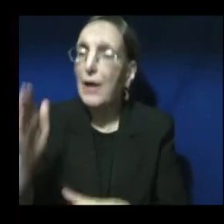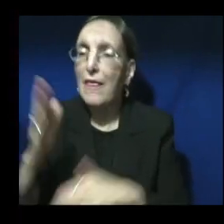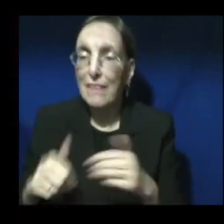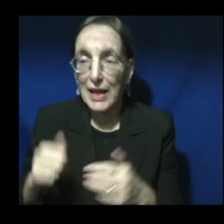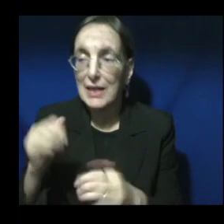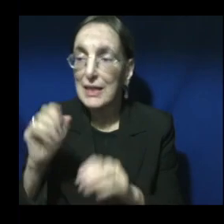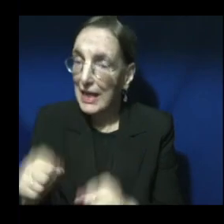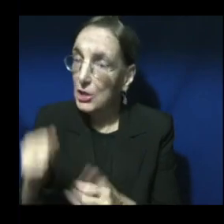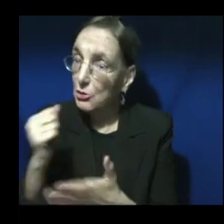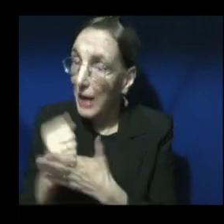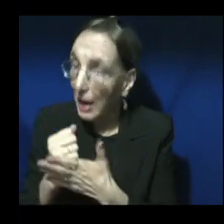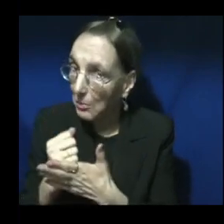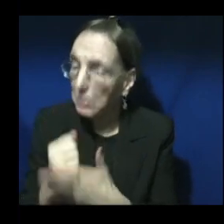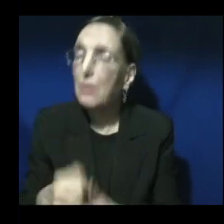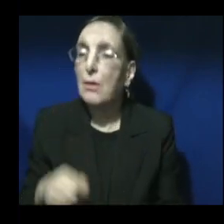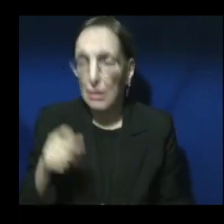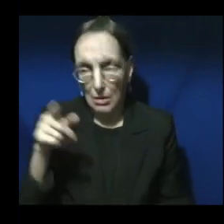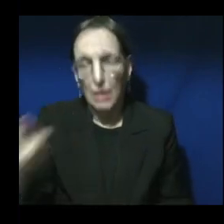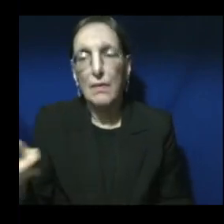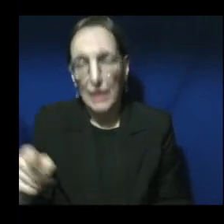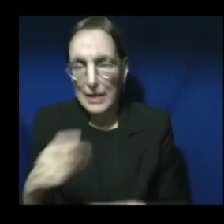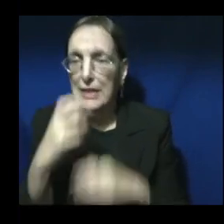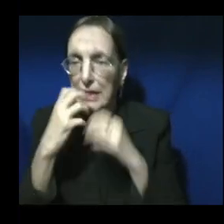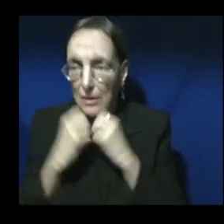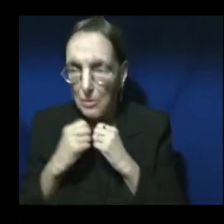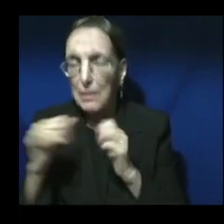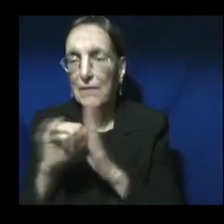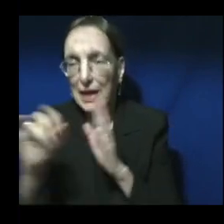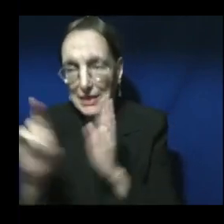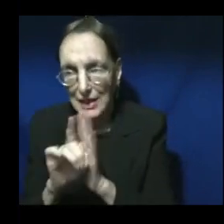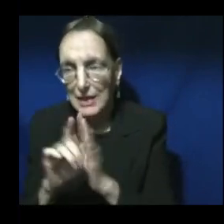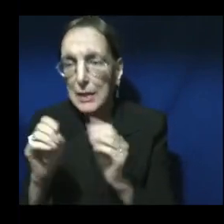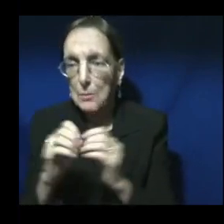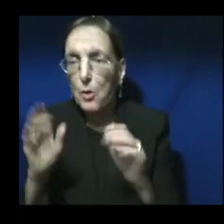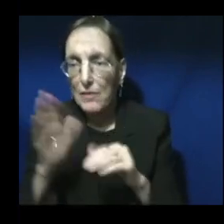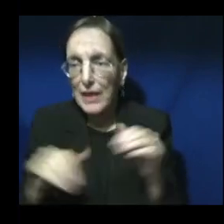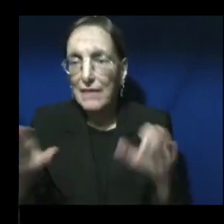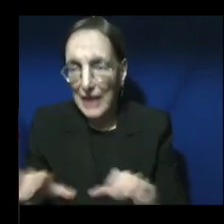the identities more than the actions. Right? People are busy. But hey, if helping becomes an